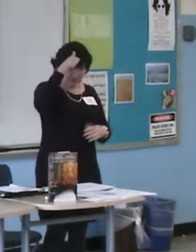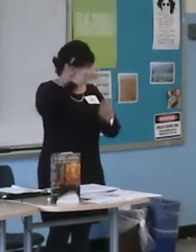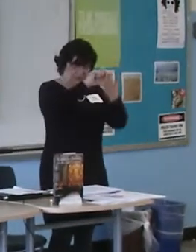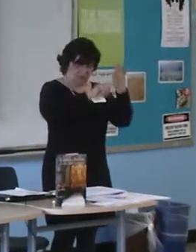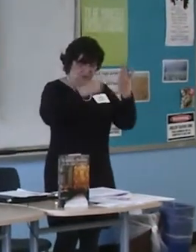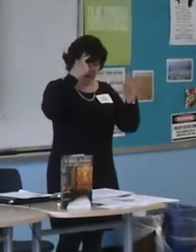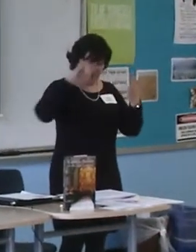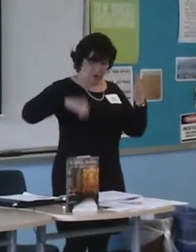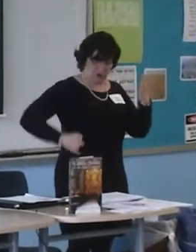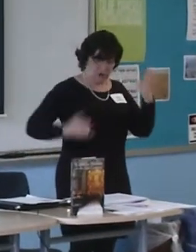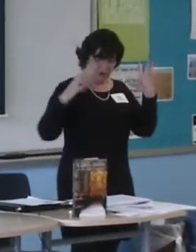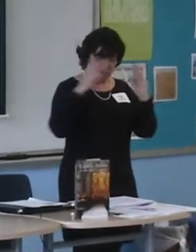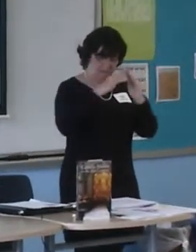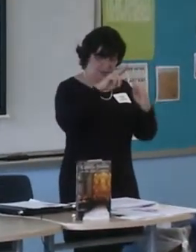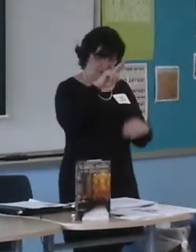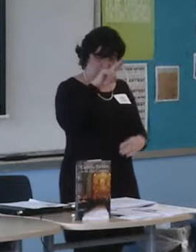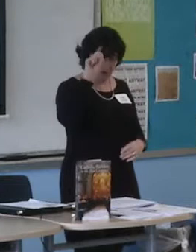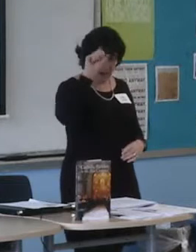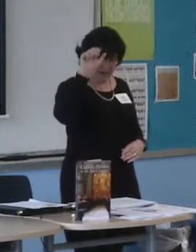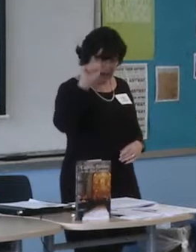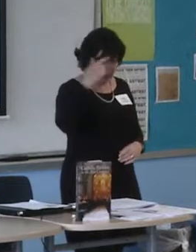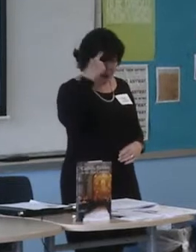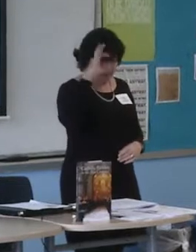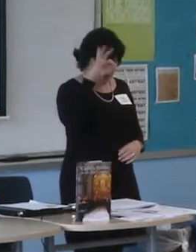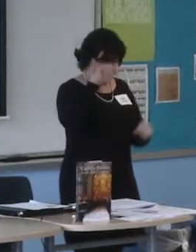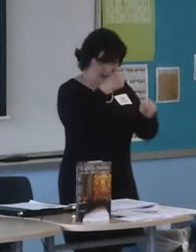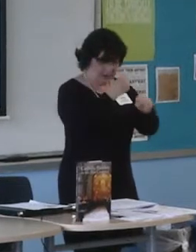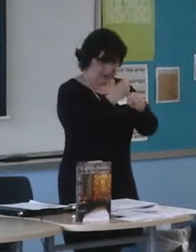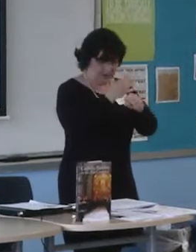secretary for the Jesuit conference USA for nine years